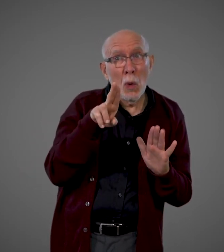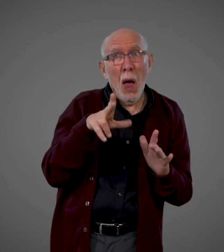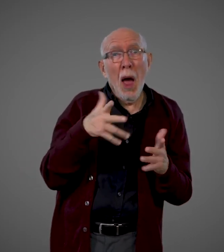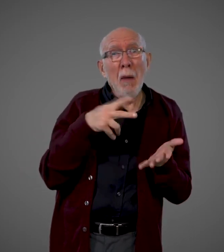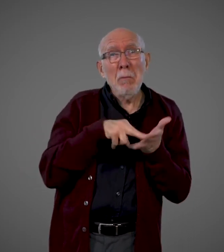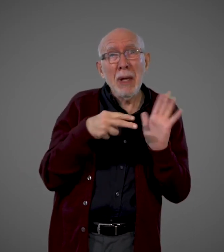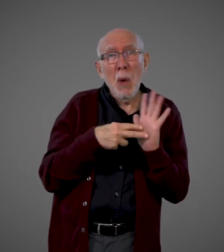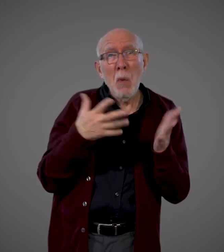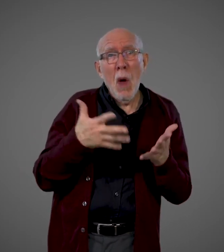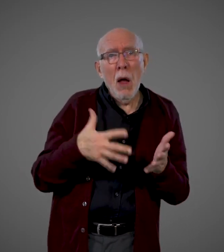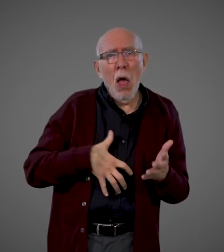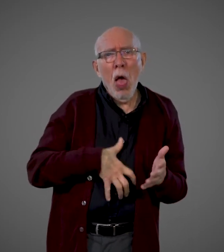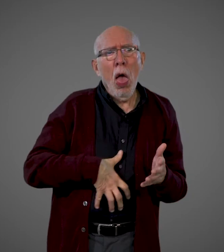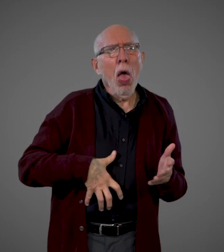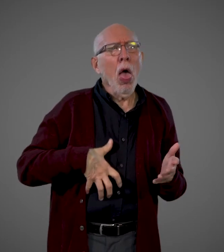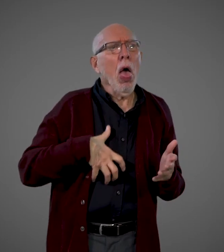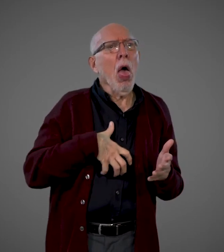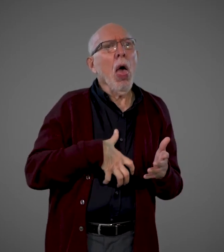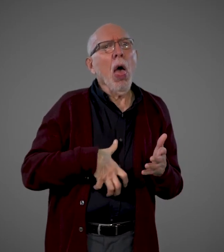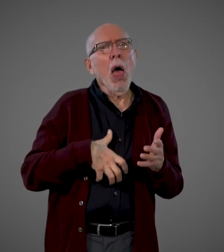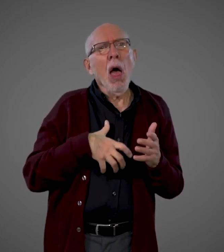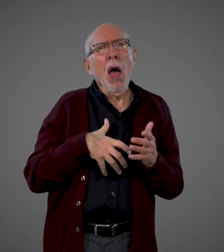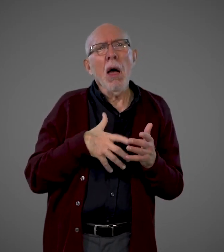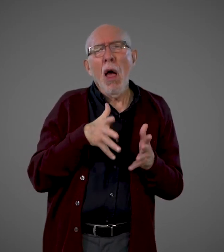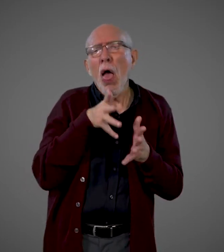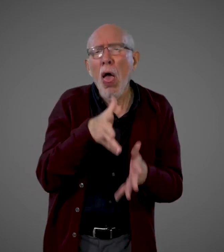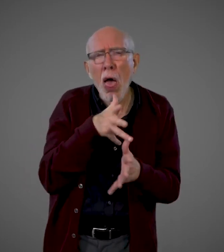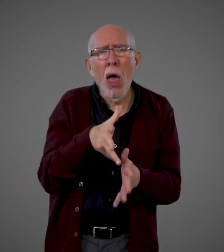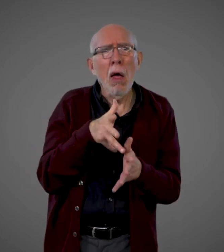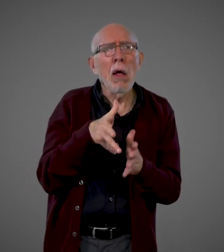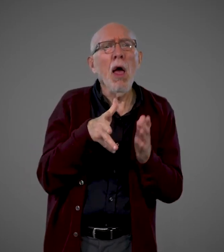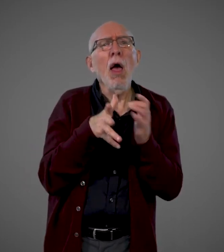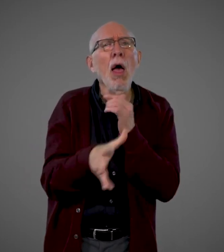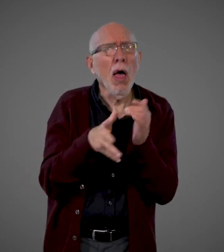with vomiting and diarrhea.